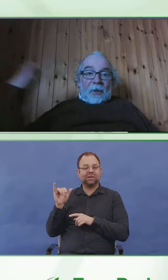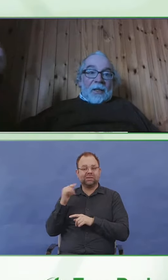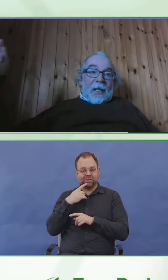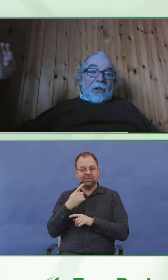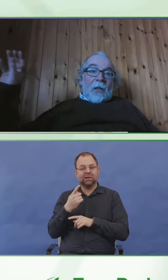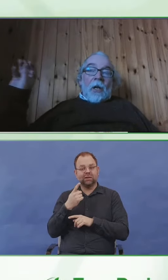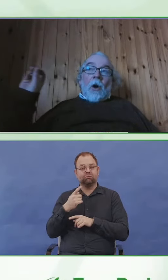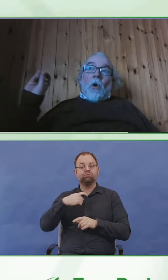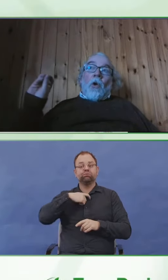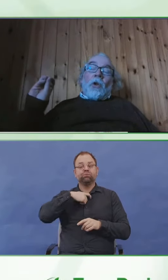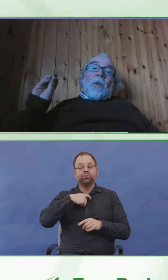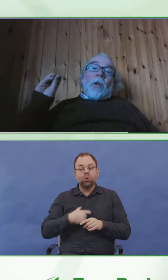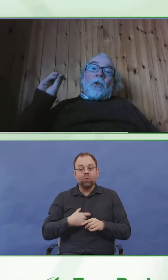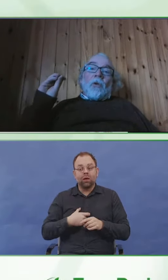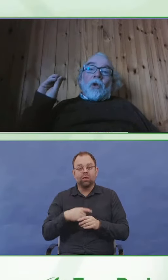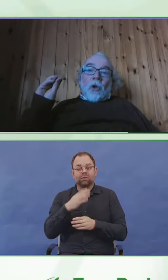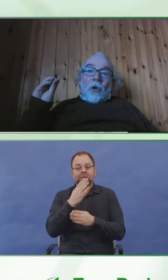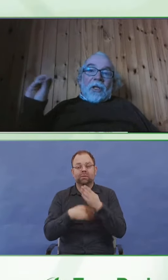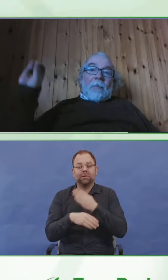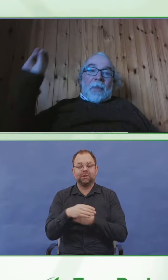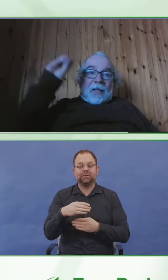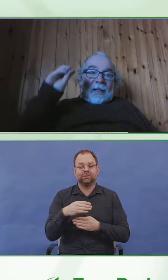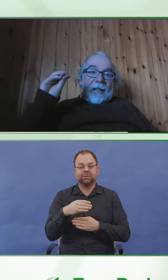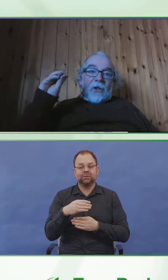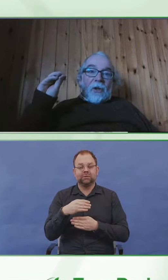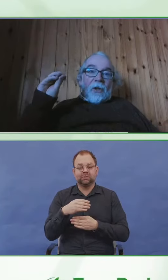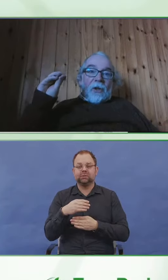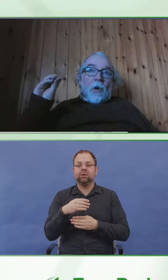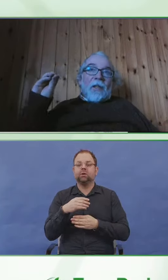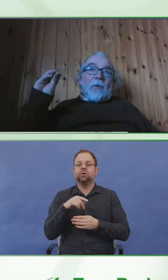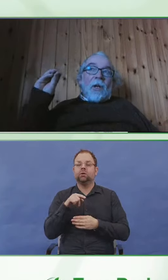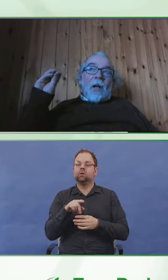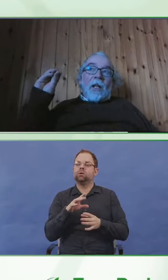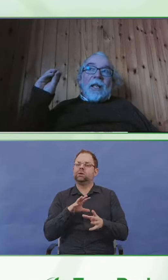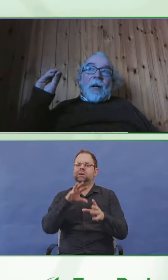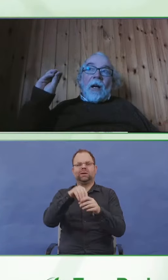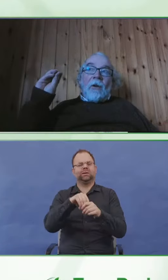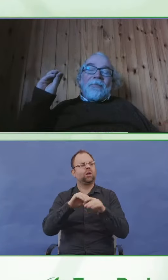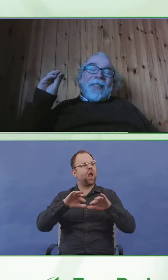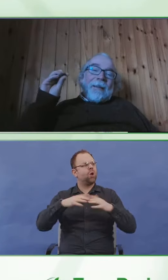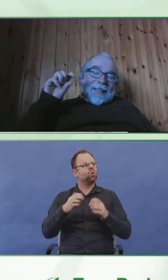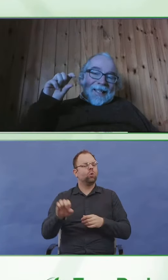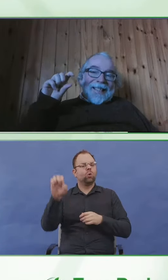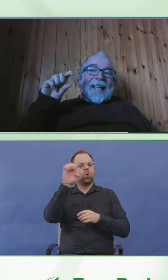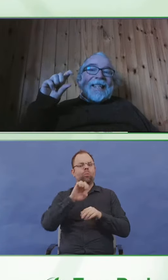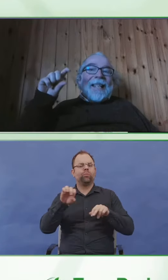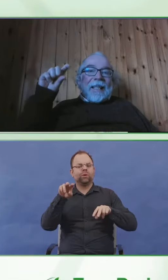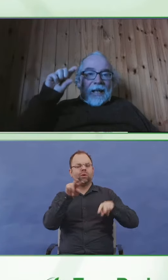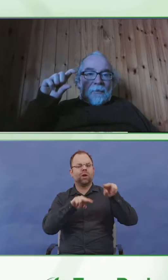a separate discussion, or do we want to join the bigger discussion, knowing that we are somehow a slight latecomer.